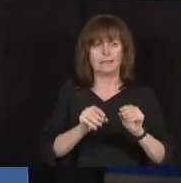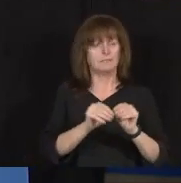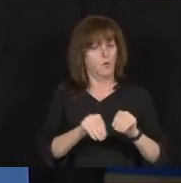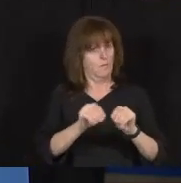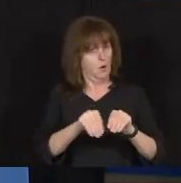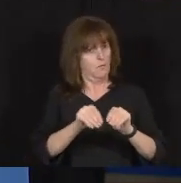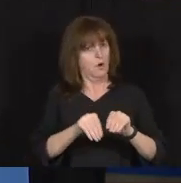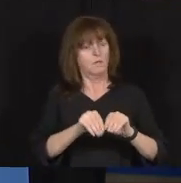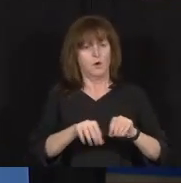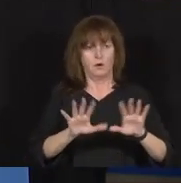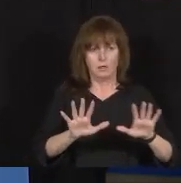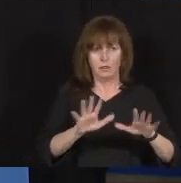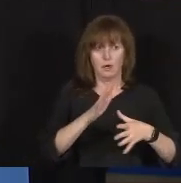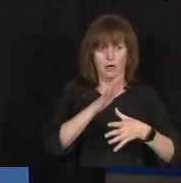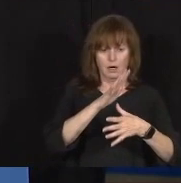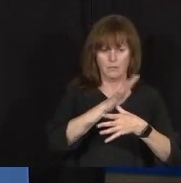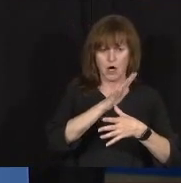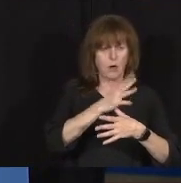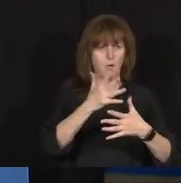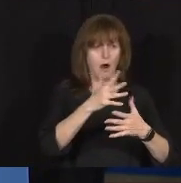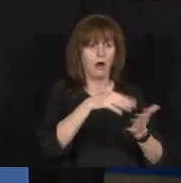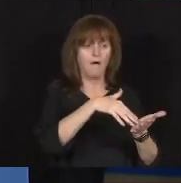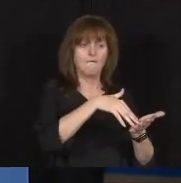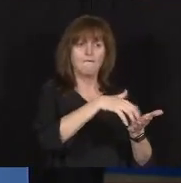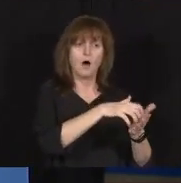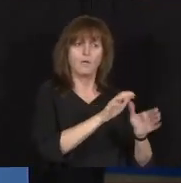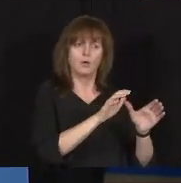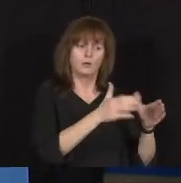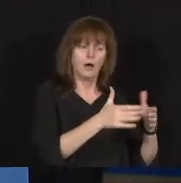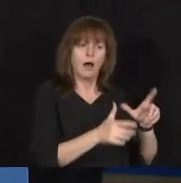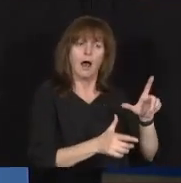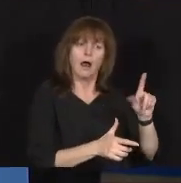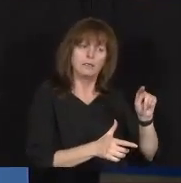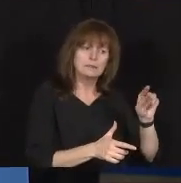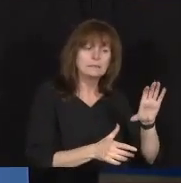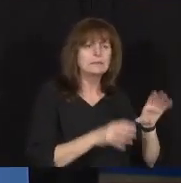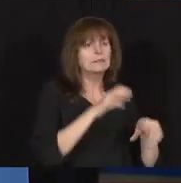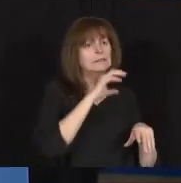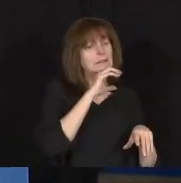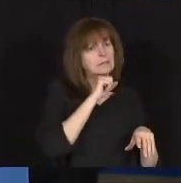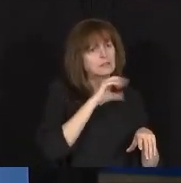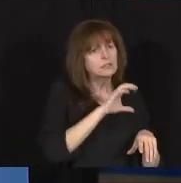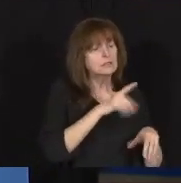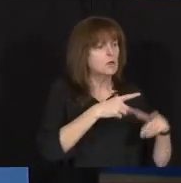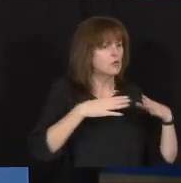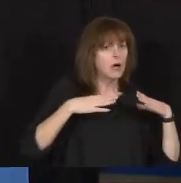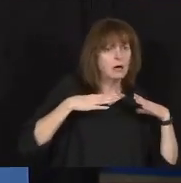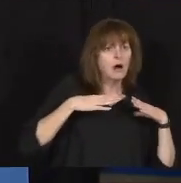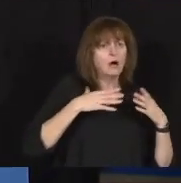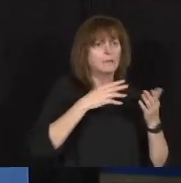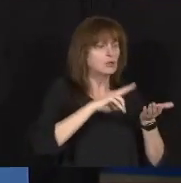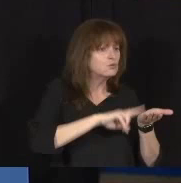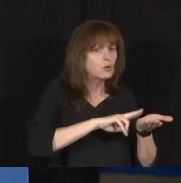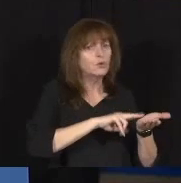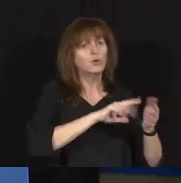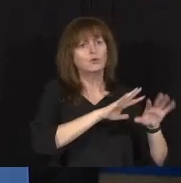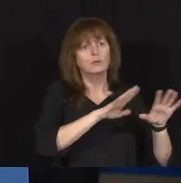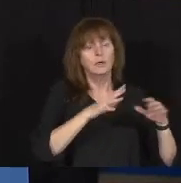be l ong-term care homes, retirement homes and indigenous communities. A nd any other places where